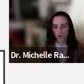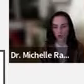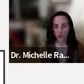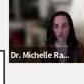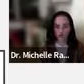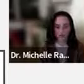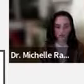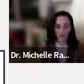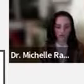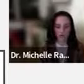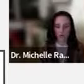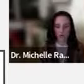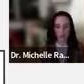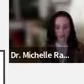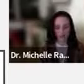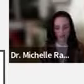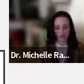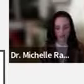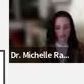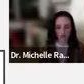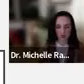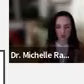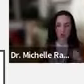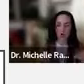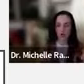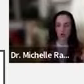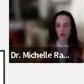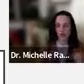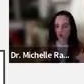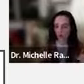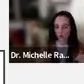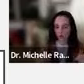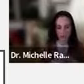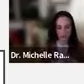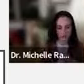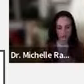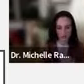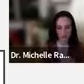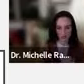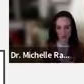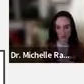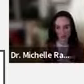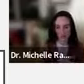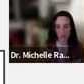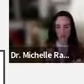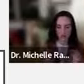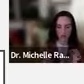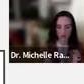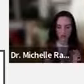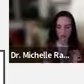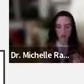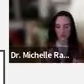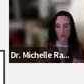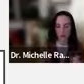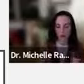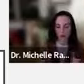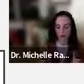particular technology. It's not that cold not that cold blood infection. became became and they created this facts became and they created this vaccine, they already had all